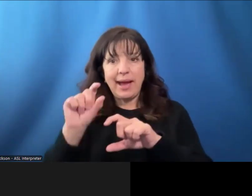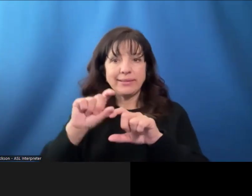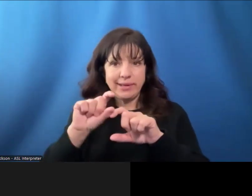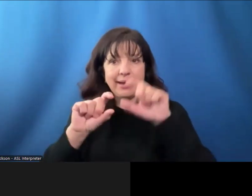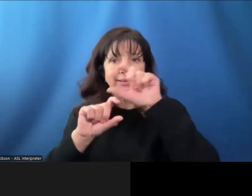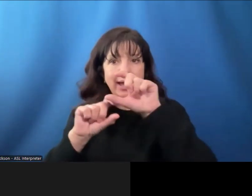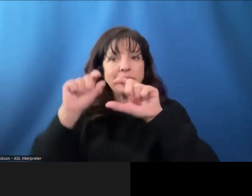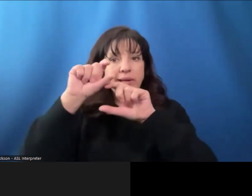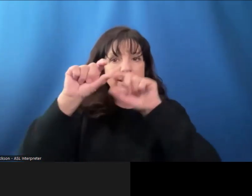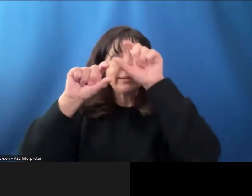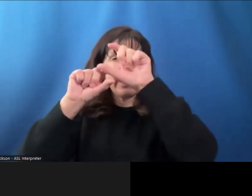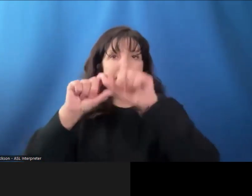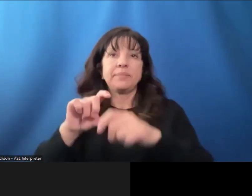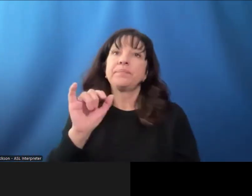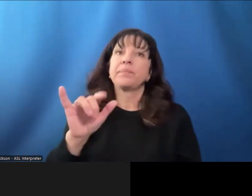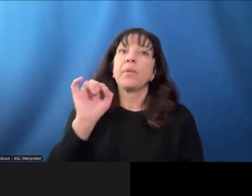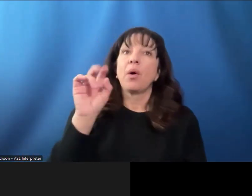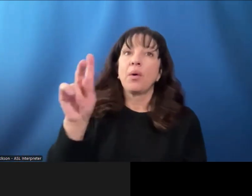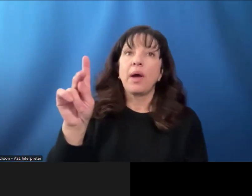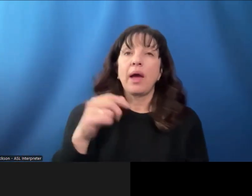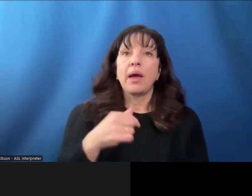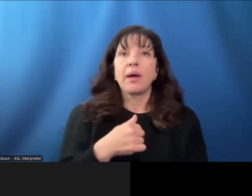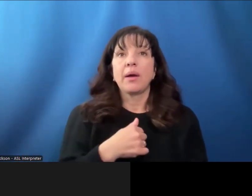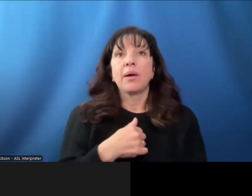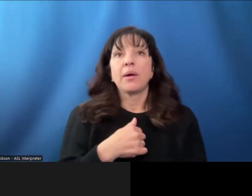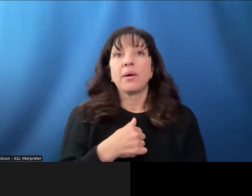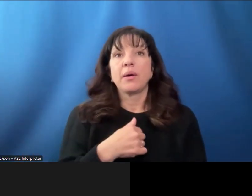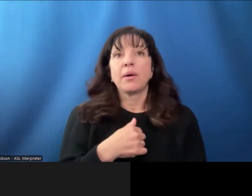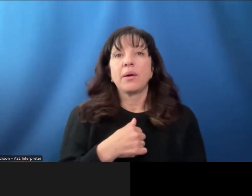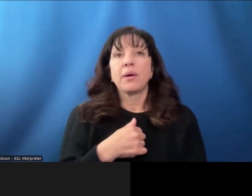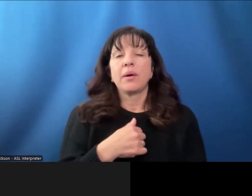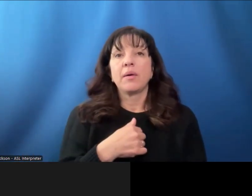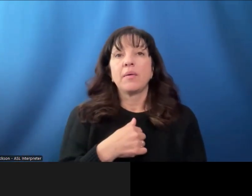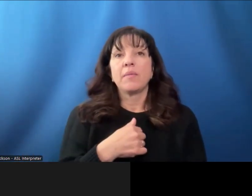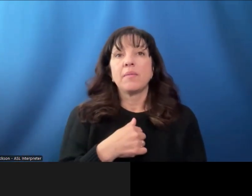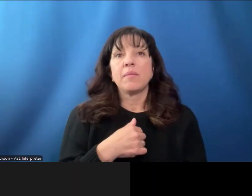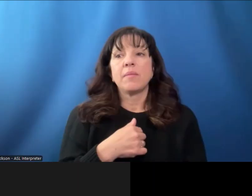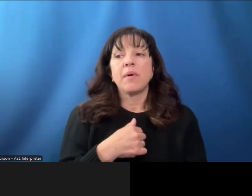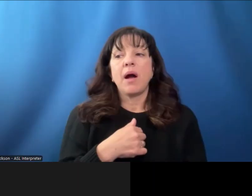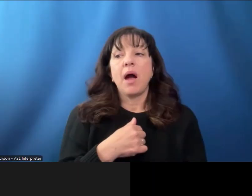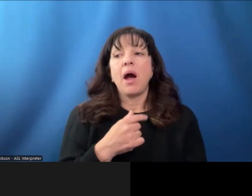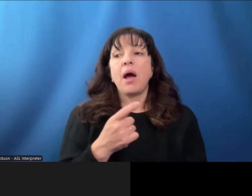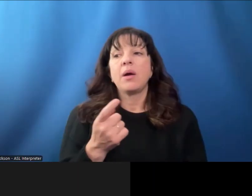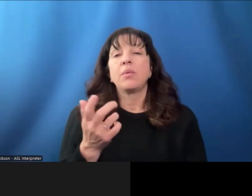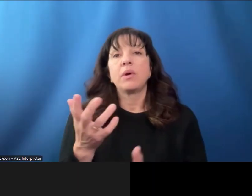Erin Forward: Okay, so I would think I would want to, if those